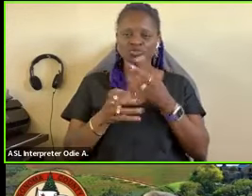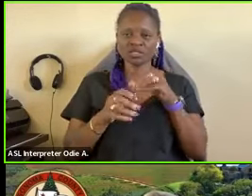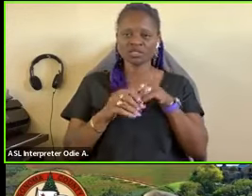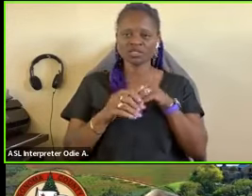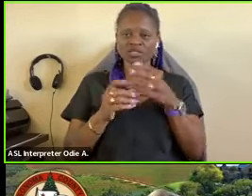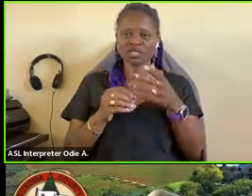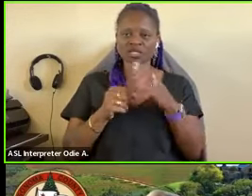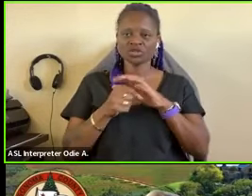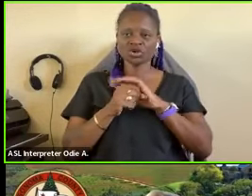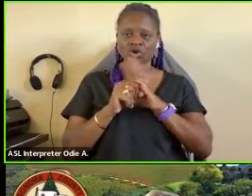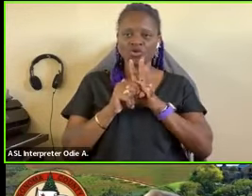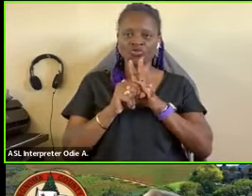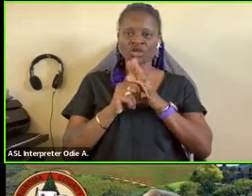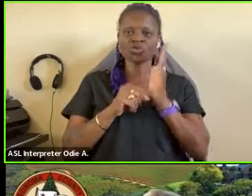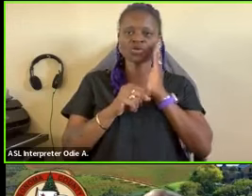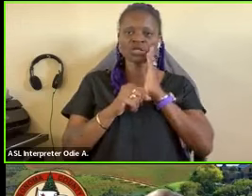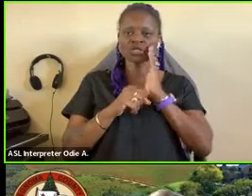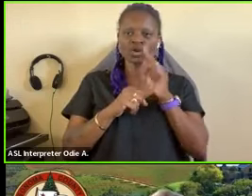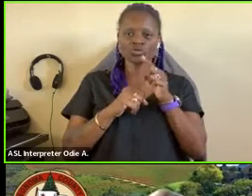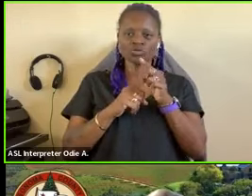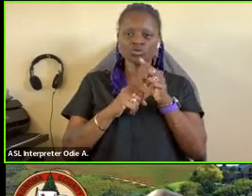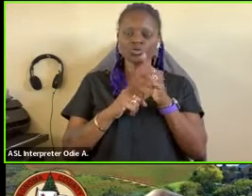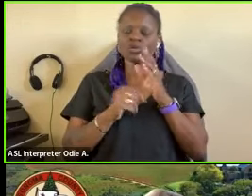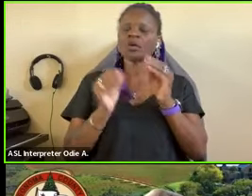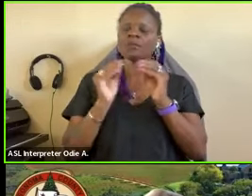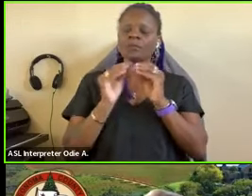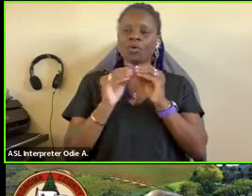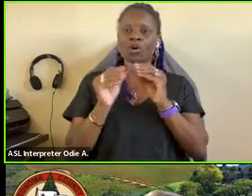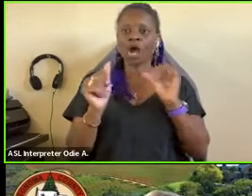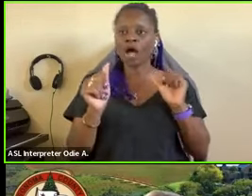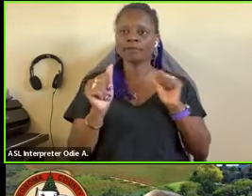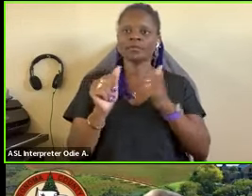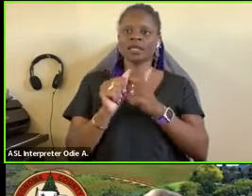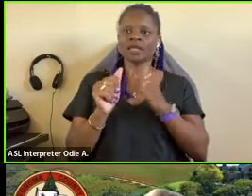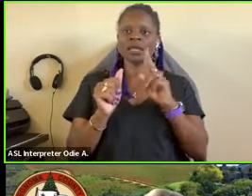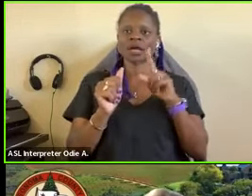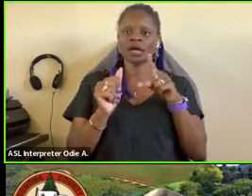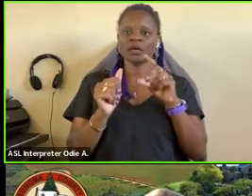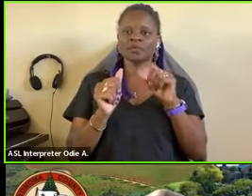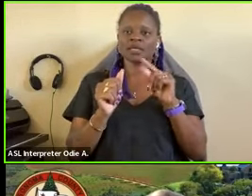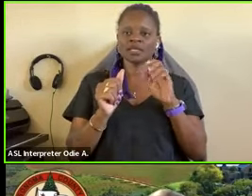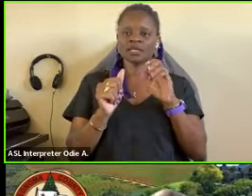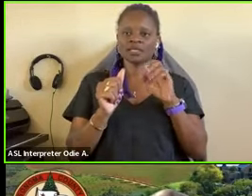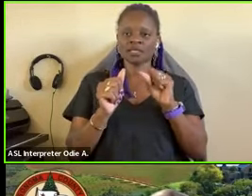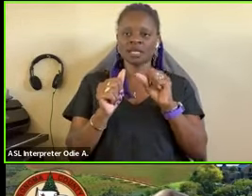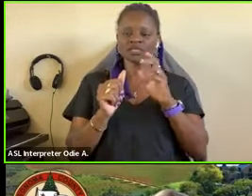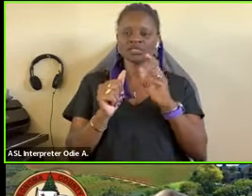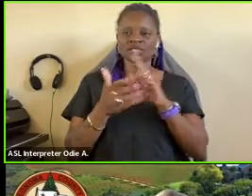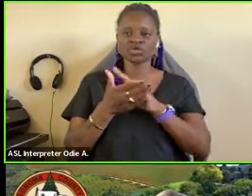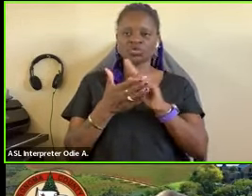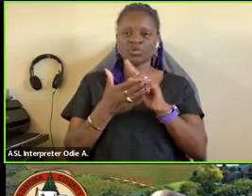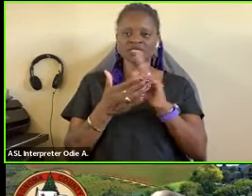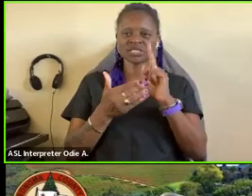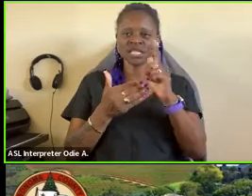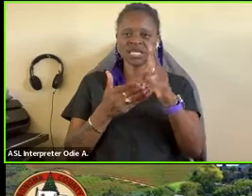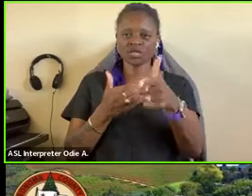We know you'll have more updates for us in the weeks ahead as we move forward. Next, we will go to DRA.